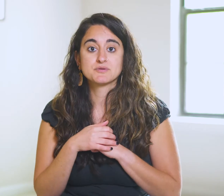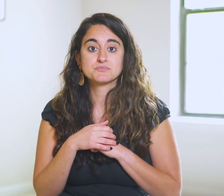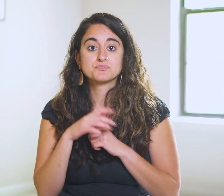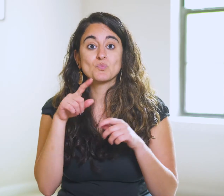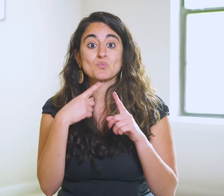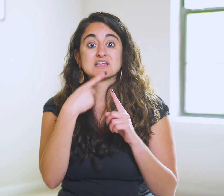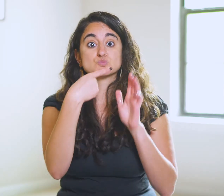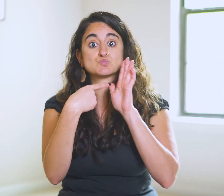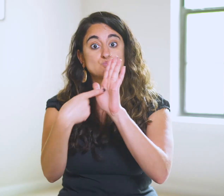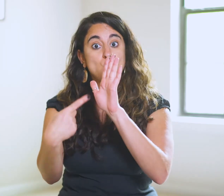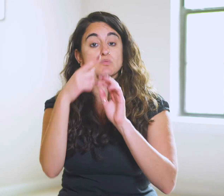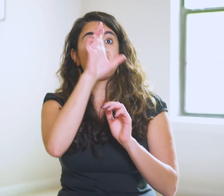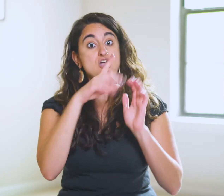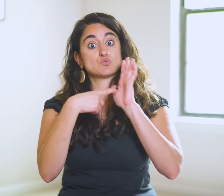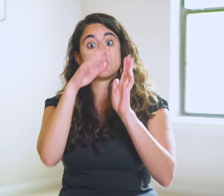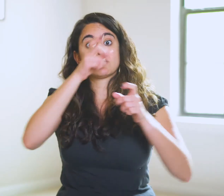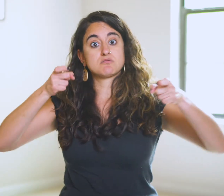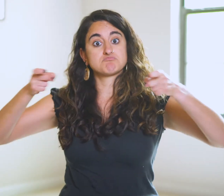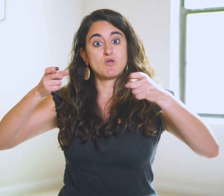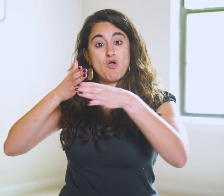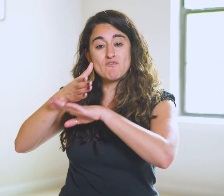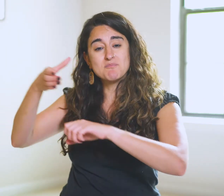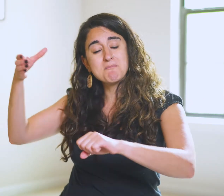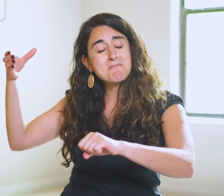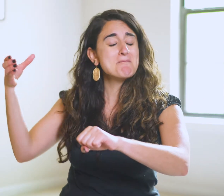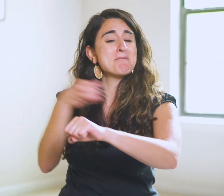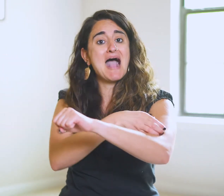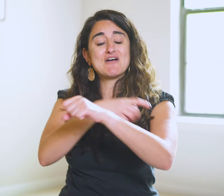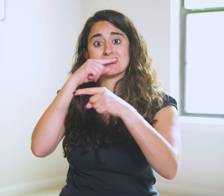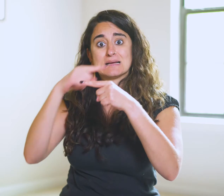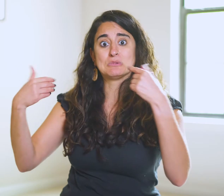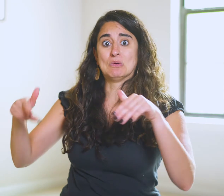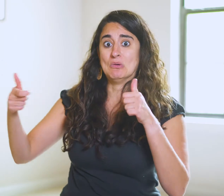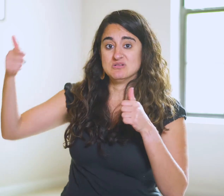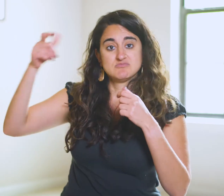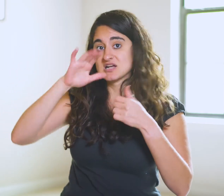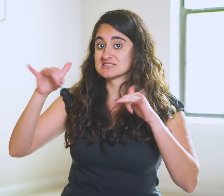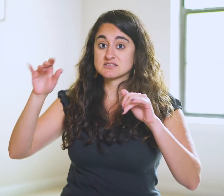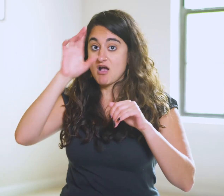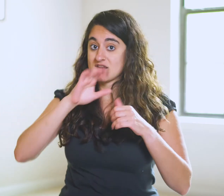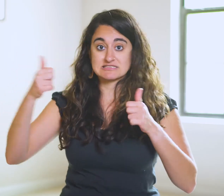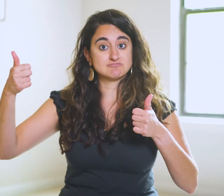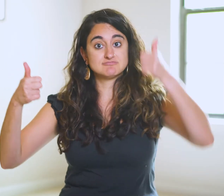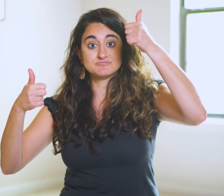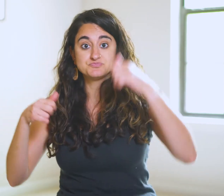When He demonstrates His dominance over a powerful enemy,